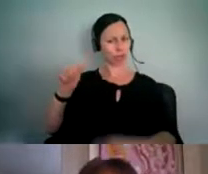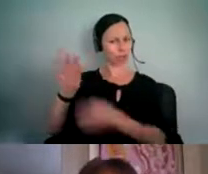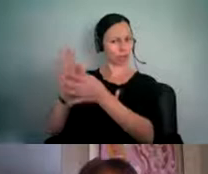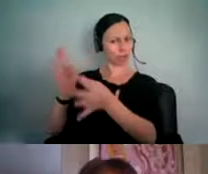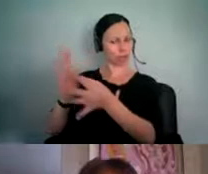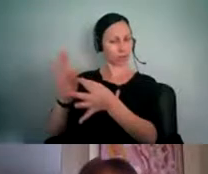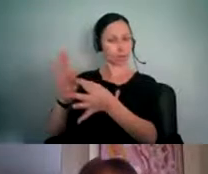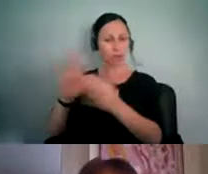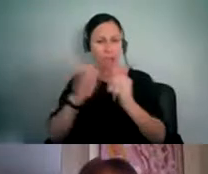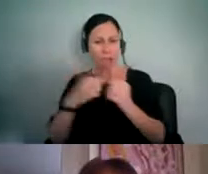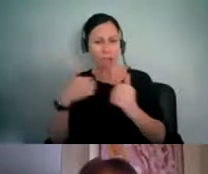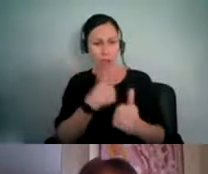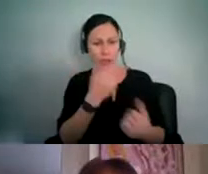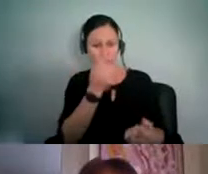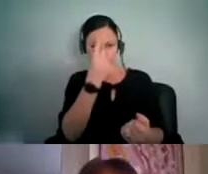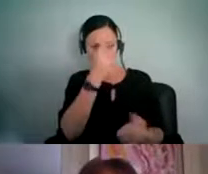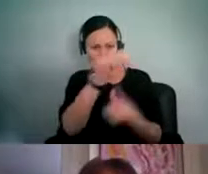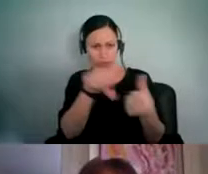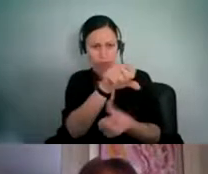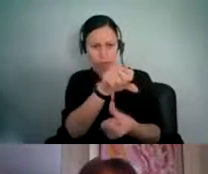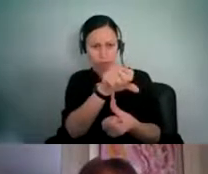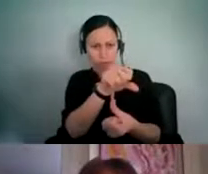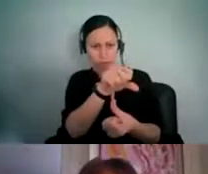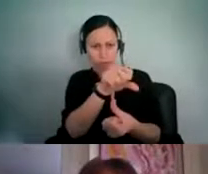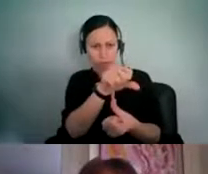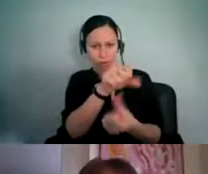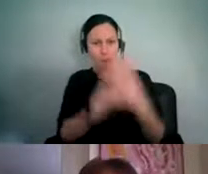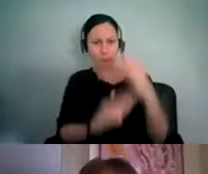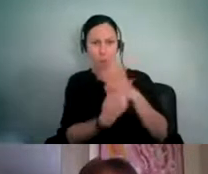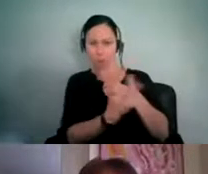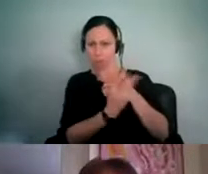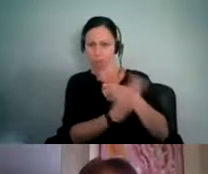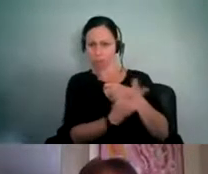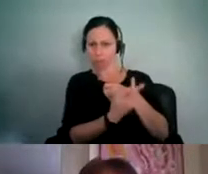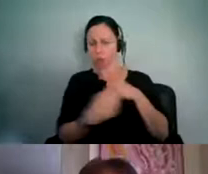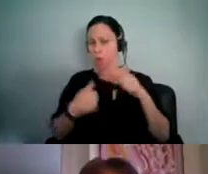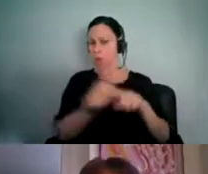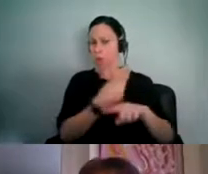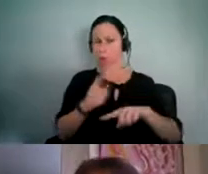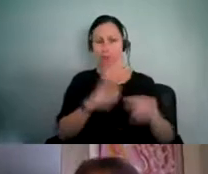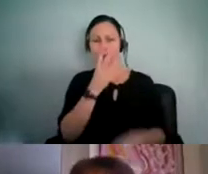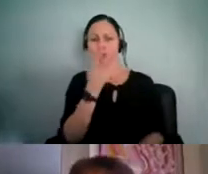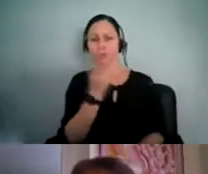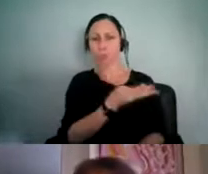This must be a both end situation. We cannot ignore climate change, nor can we afford to just stay in our own boxes.